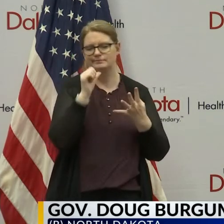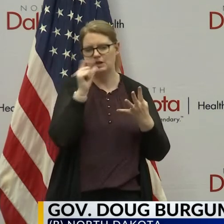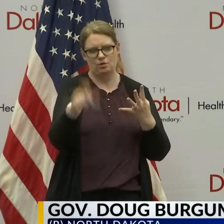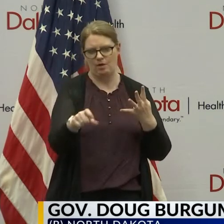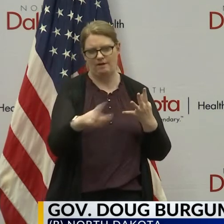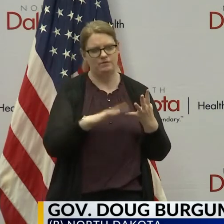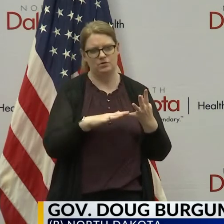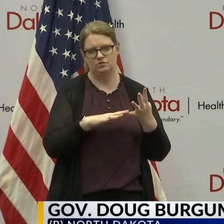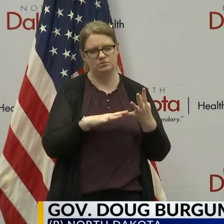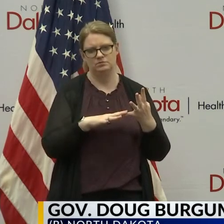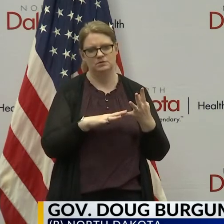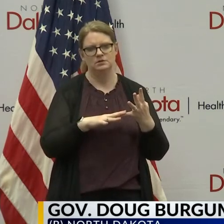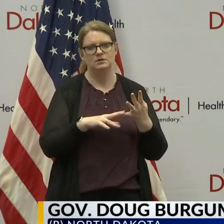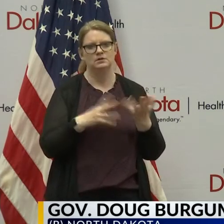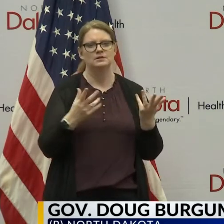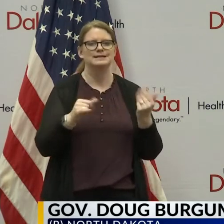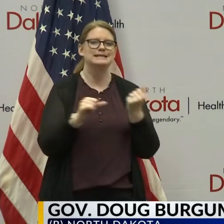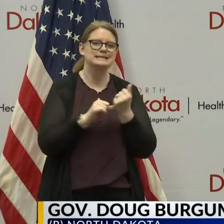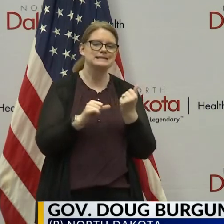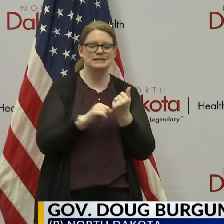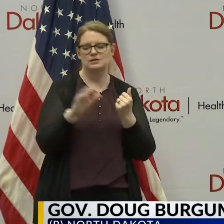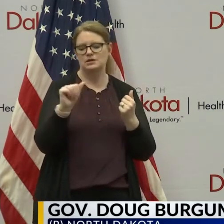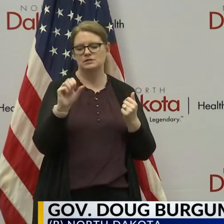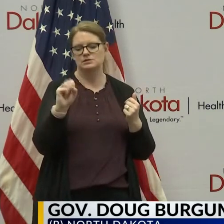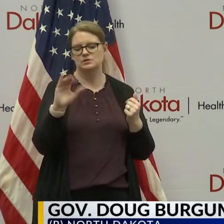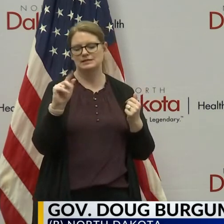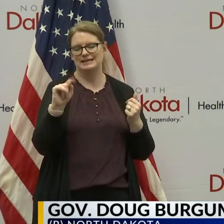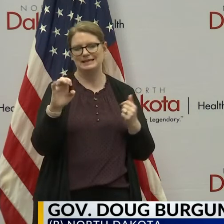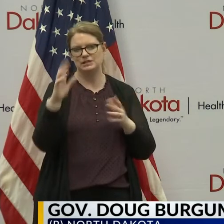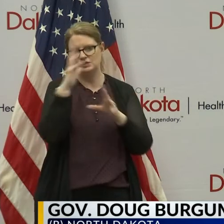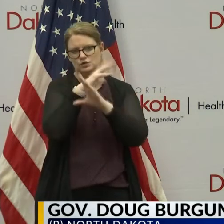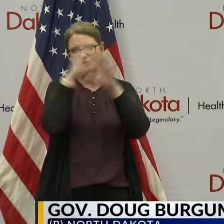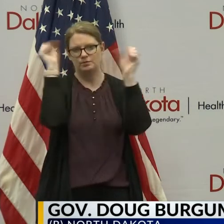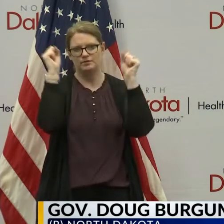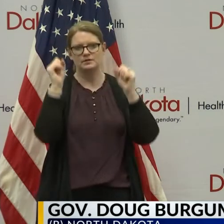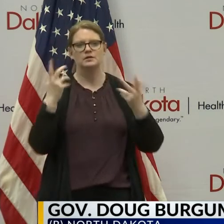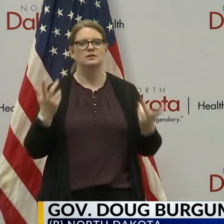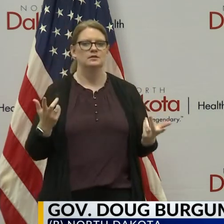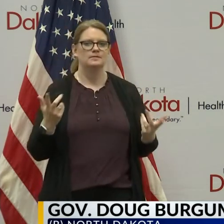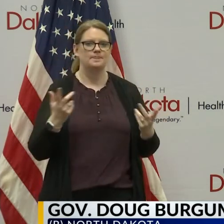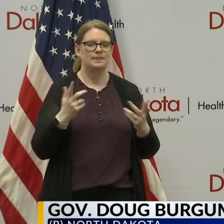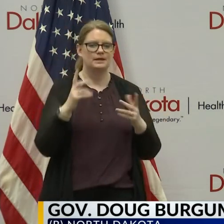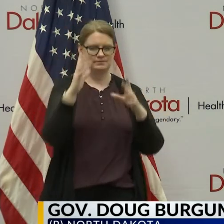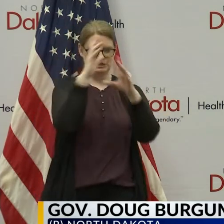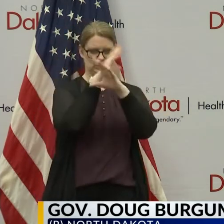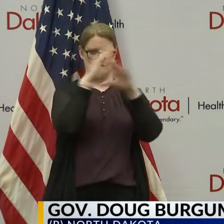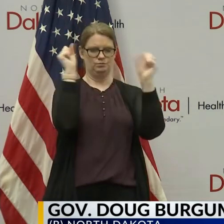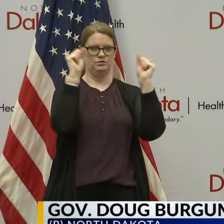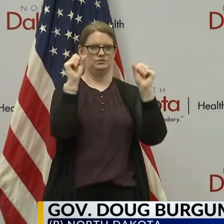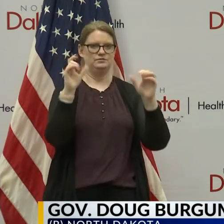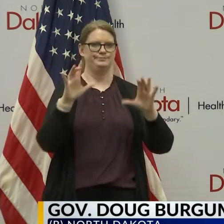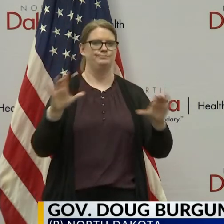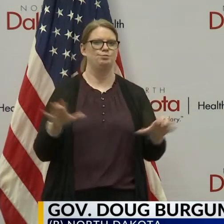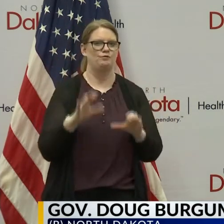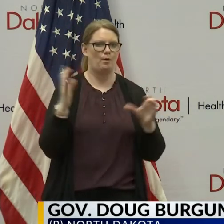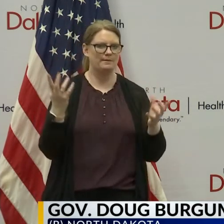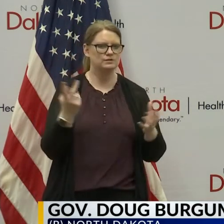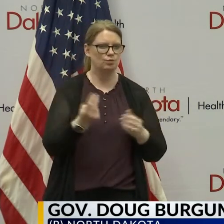MORE THAN THREE YEARS WRITTEN PERFORMANCE REVIEWS WILL STILL HAVE TO BE CONDUCTED FOR THOSE EMPLOYED FOR LESS THAN THREE YEARS. KEYWORDS THERE, ASSISTANT OR